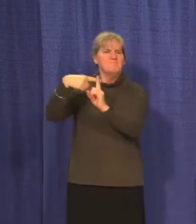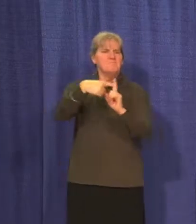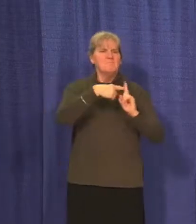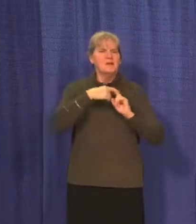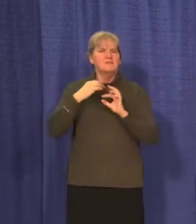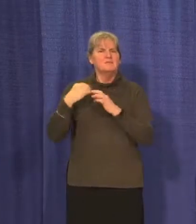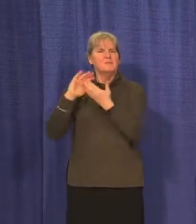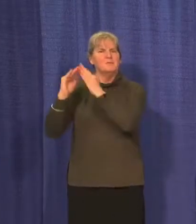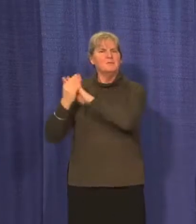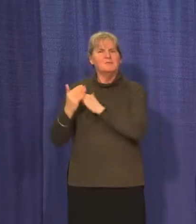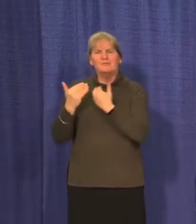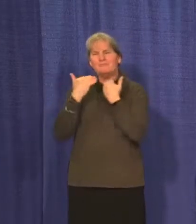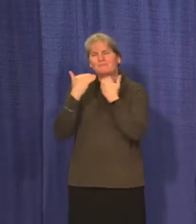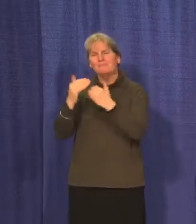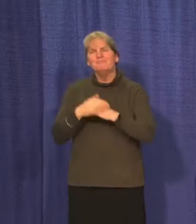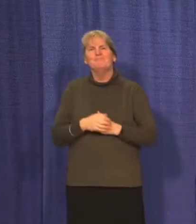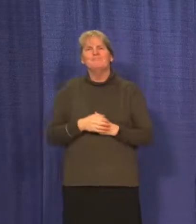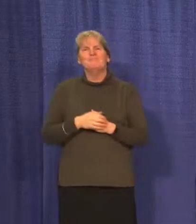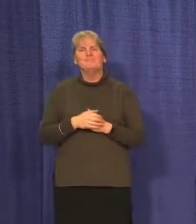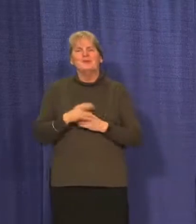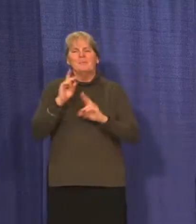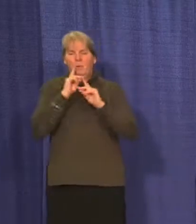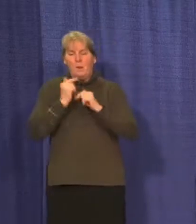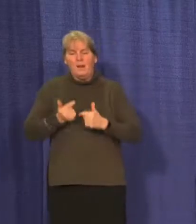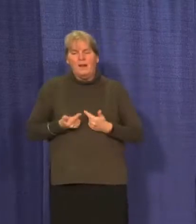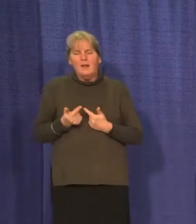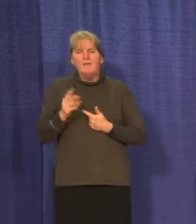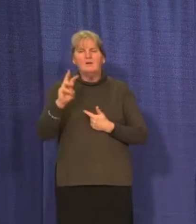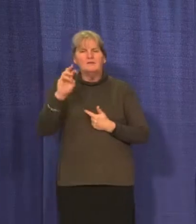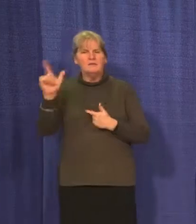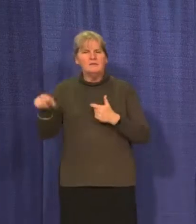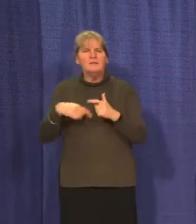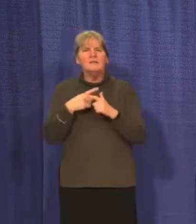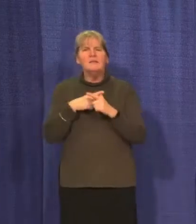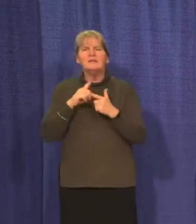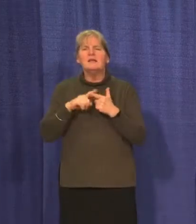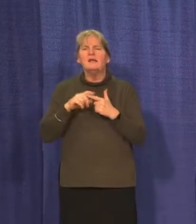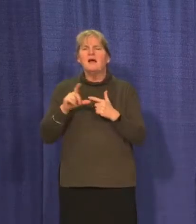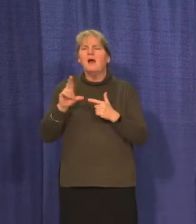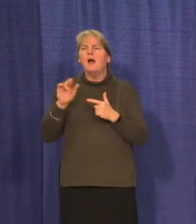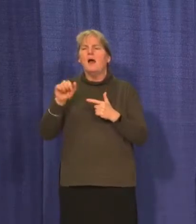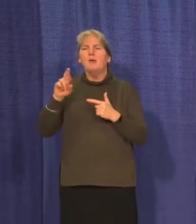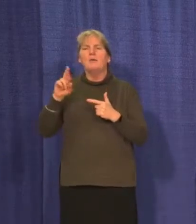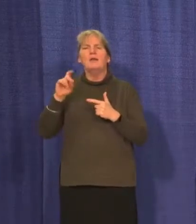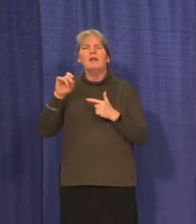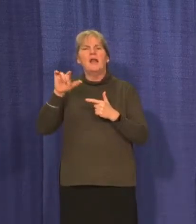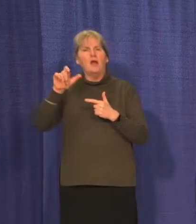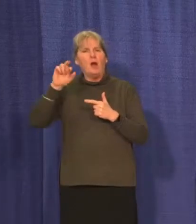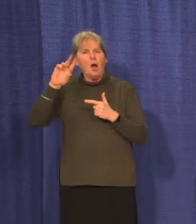from the community. Residents of Watson Lake were